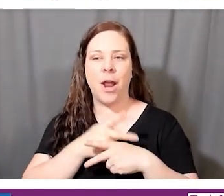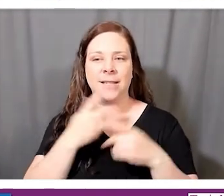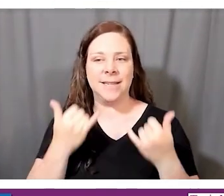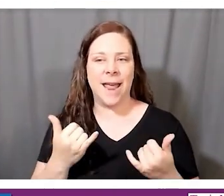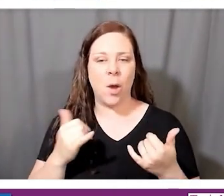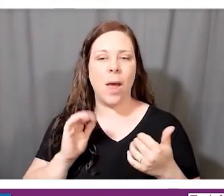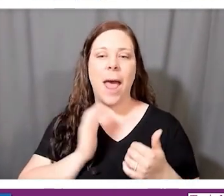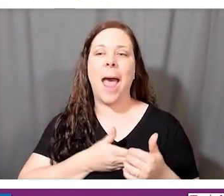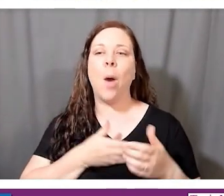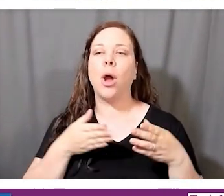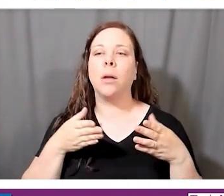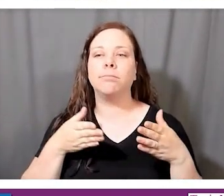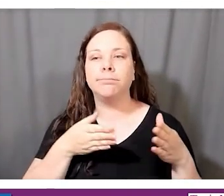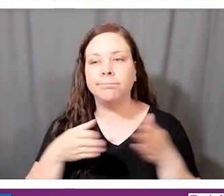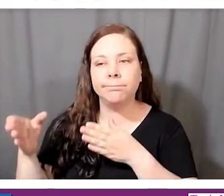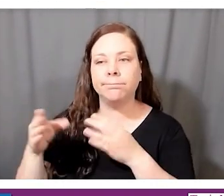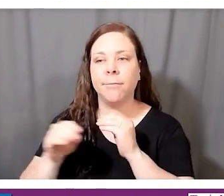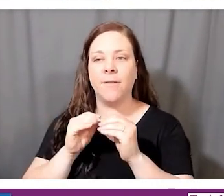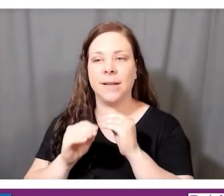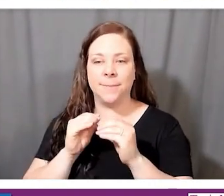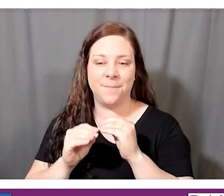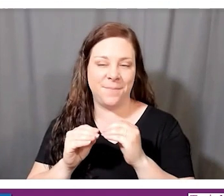So yeah, I hope that answered that question.